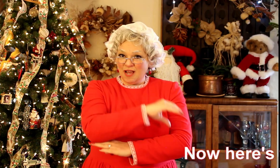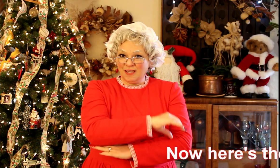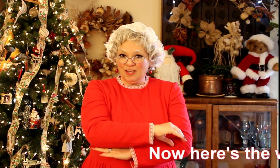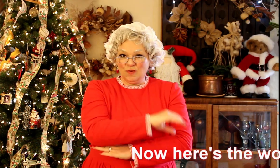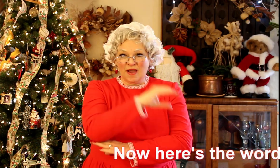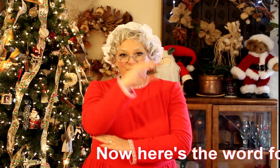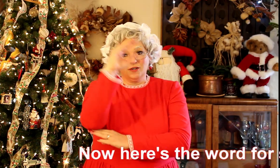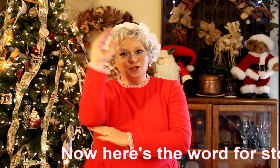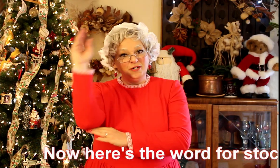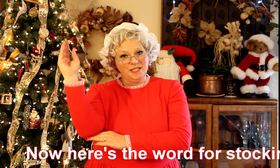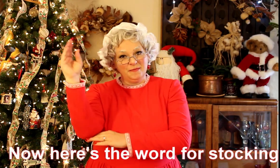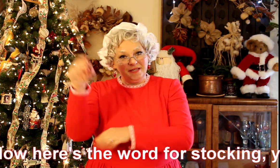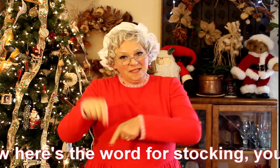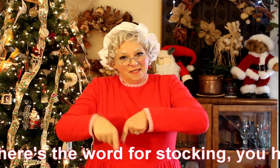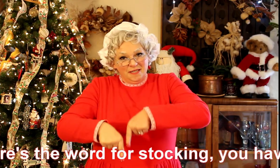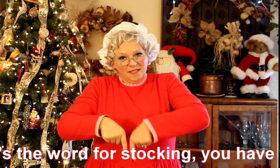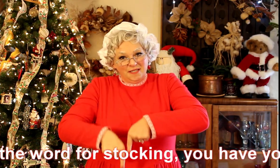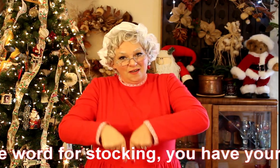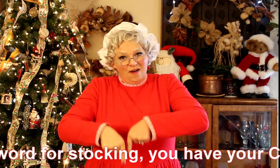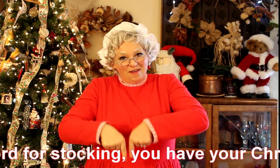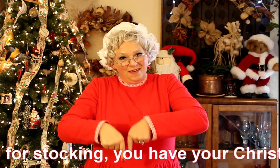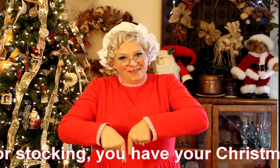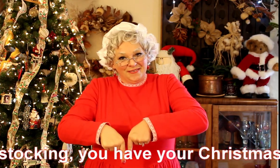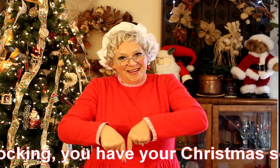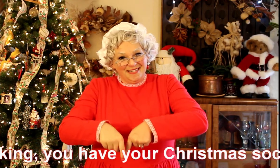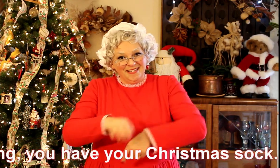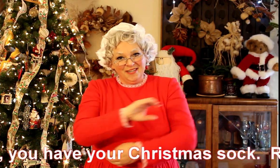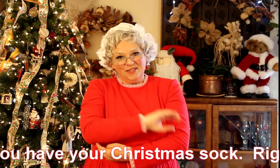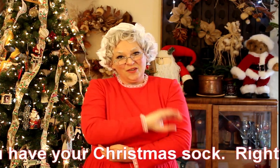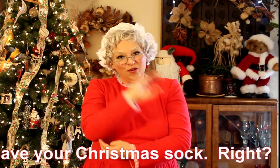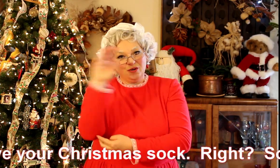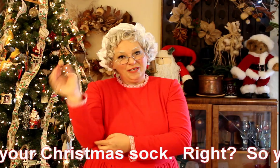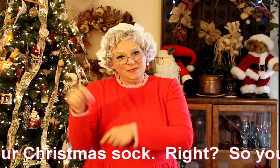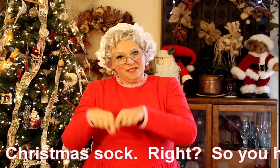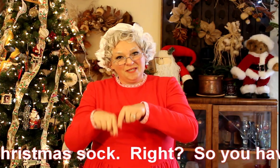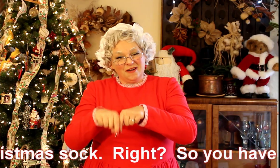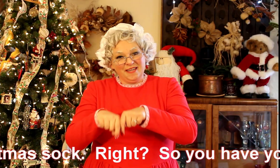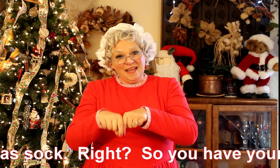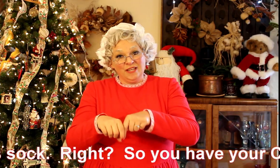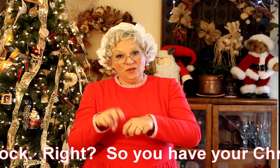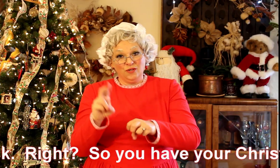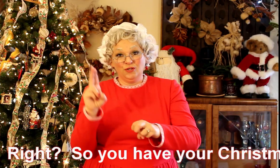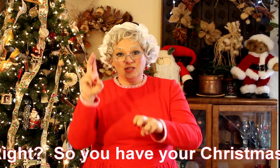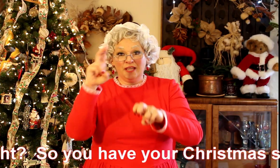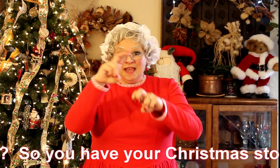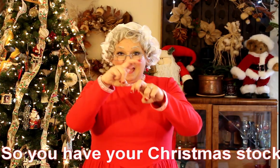stocking, you have your Christmas sock. Right? So your Christmas stocking and you usually